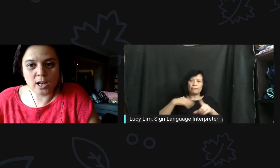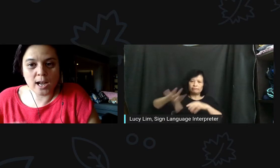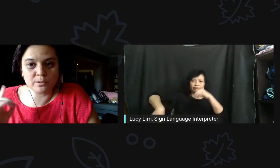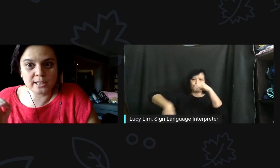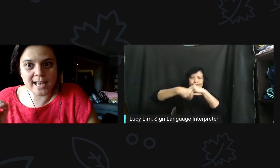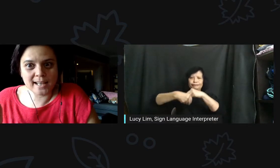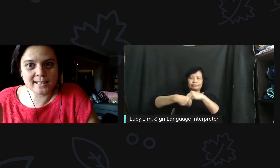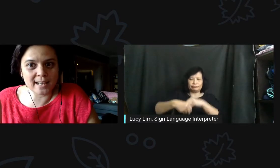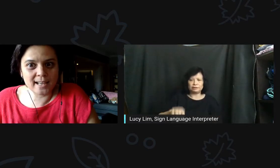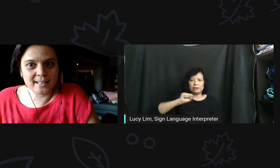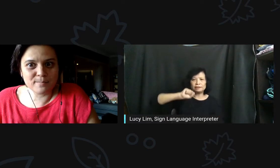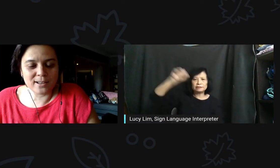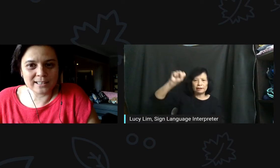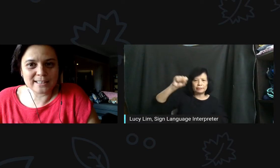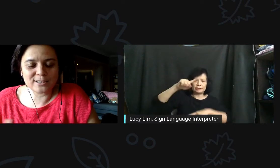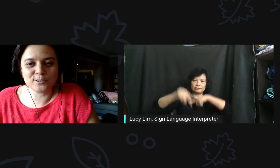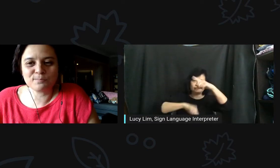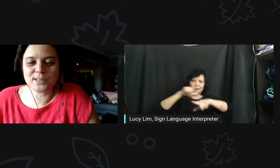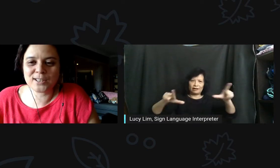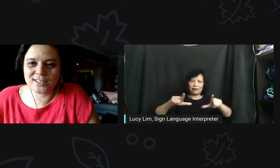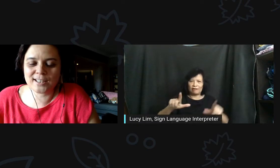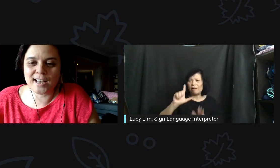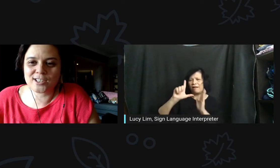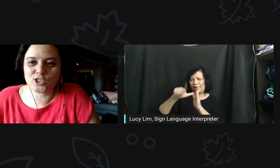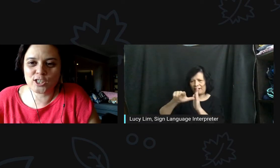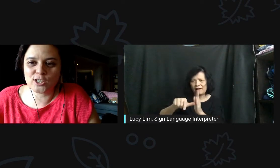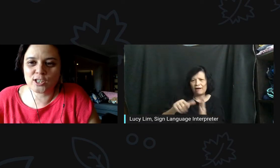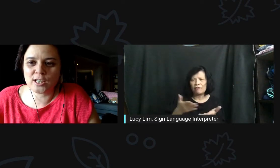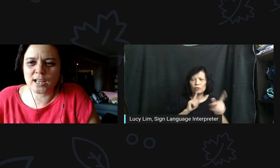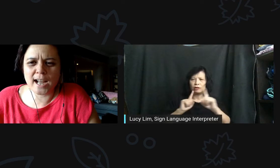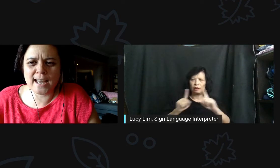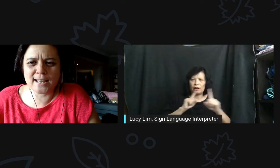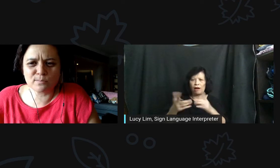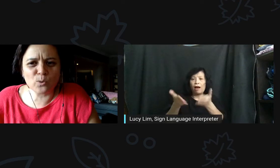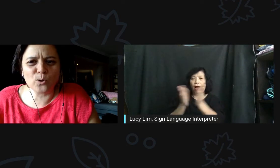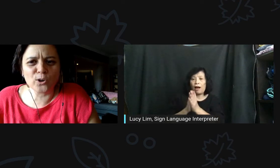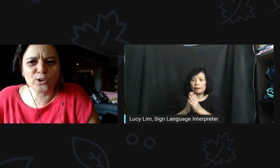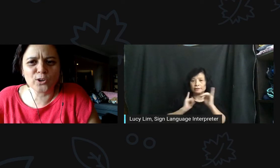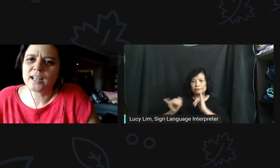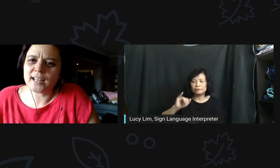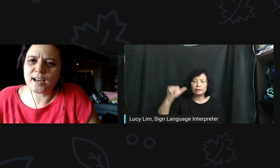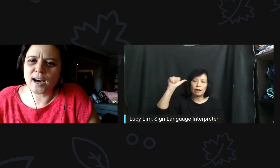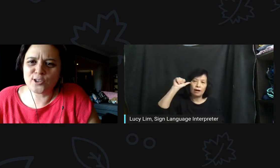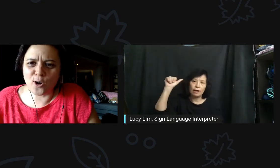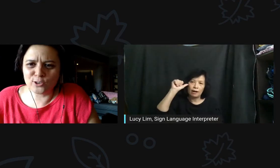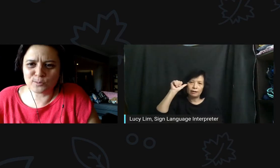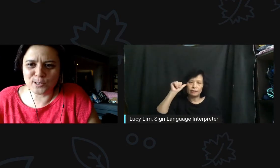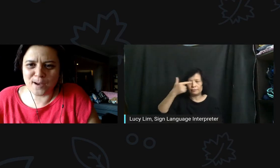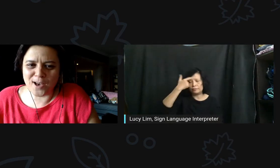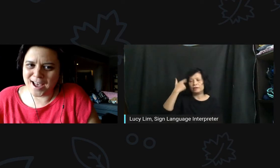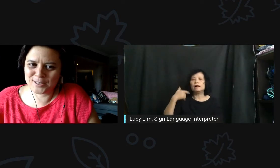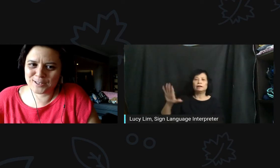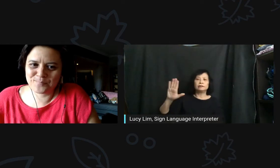which I will need to ask Ana about later because she is more knowledgeable about that.